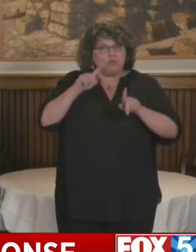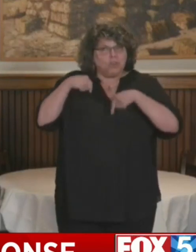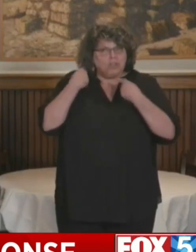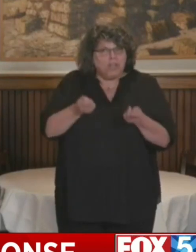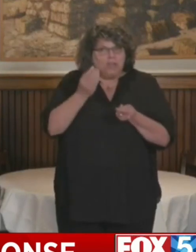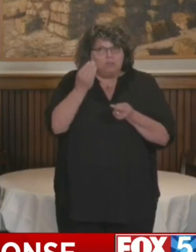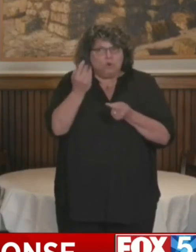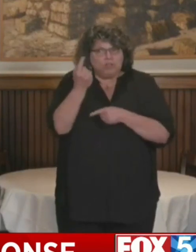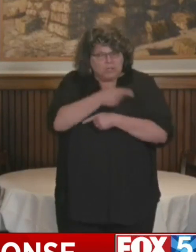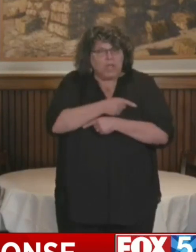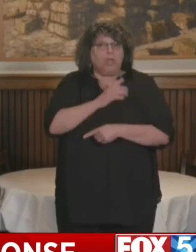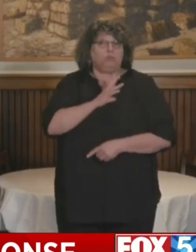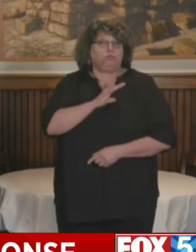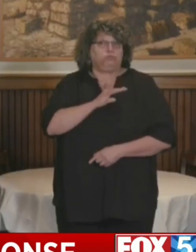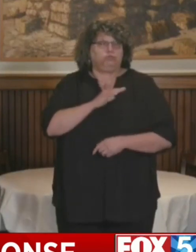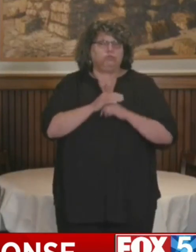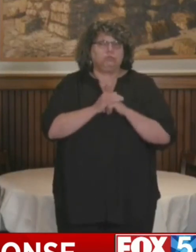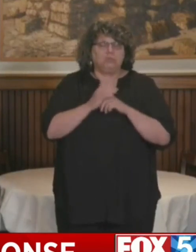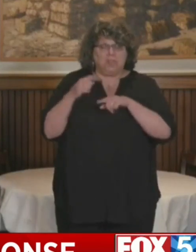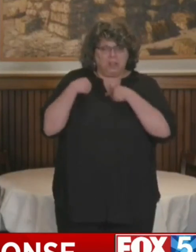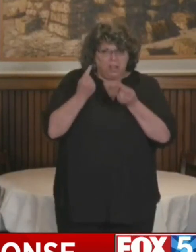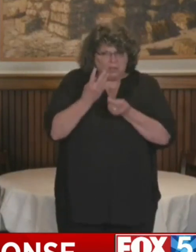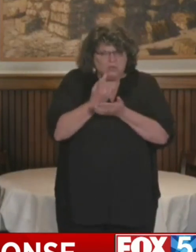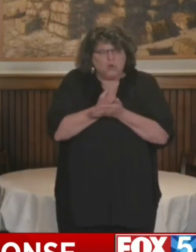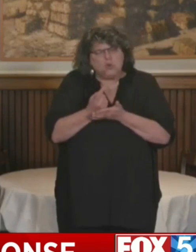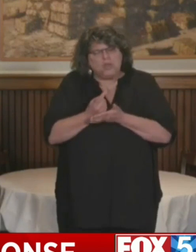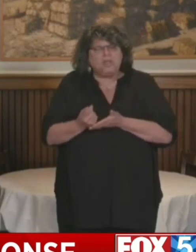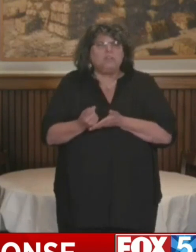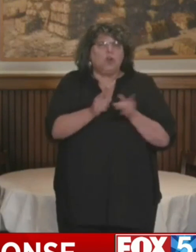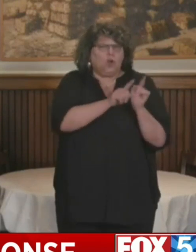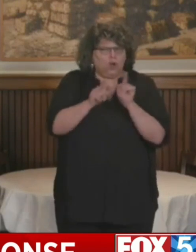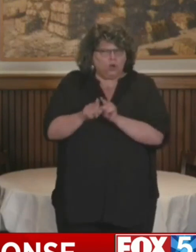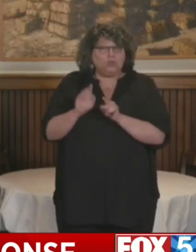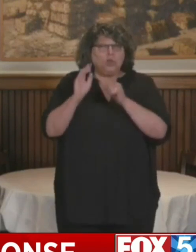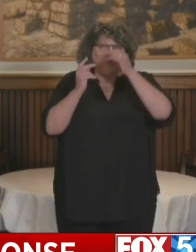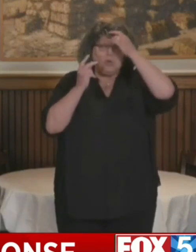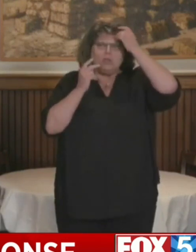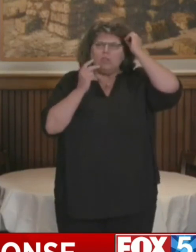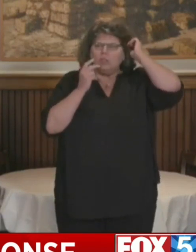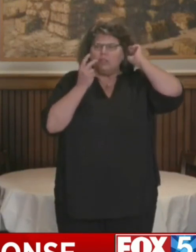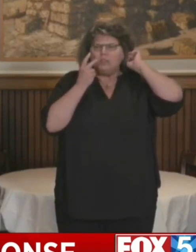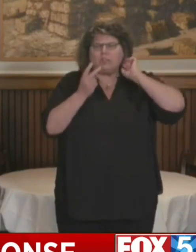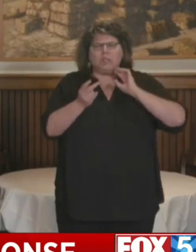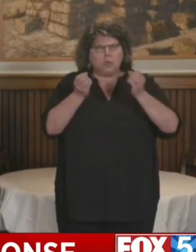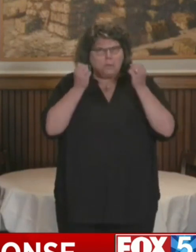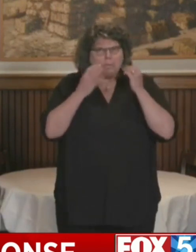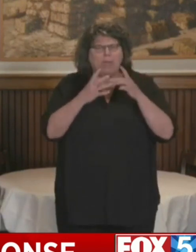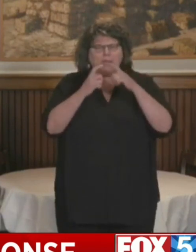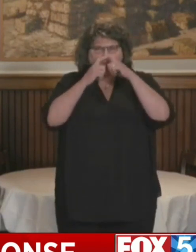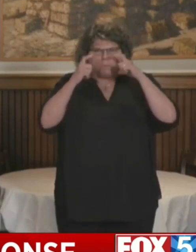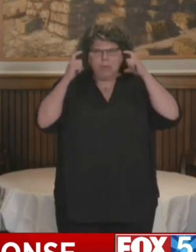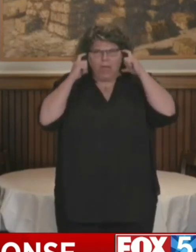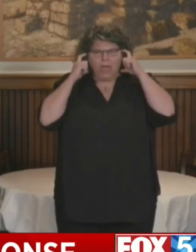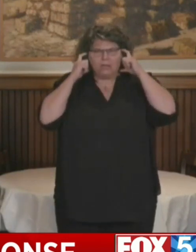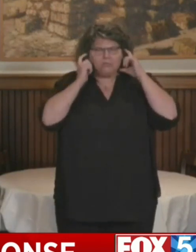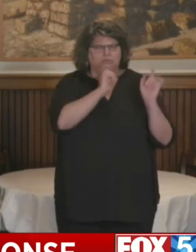HAVE SEEN AN 8.7% DECLINE. IN THE NUMBER OF ICU PATIENTS OVER A 14 DAY PERIOD. LAST FEW